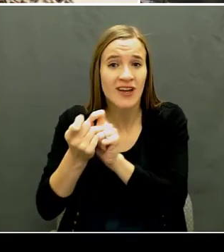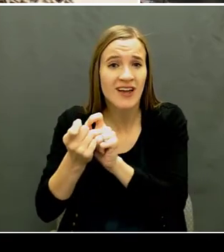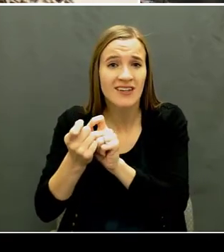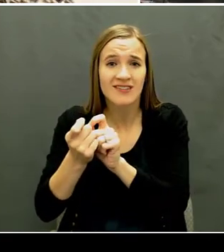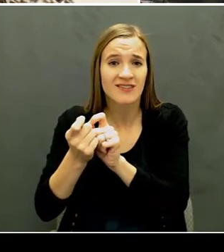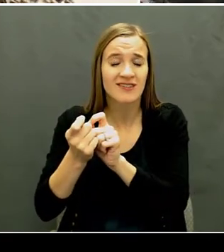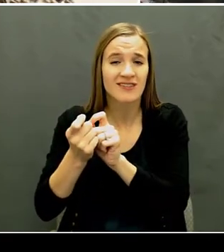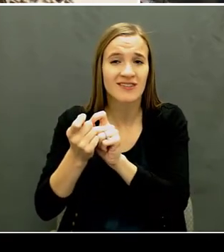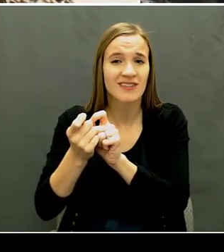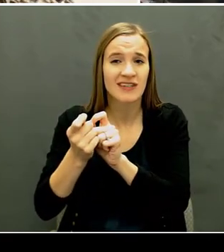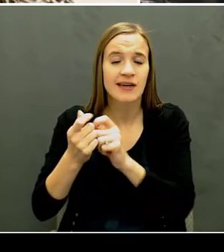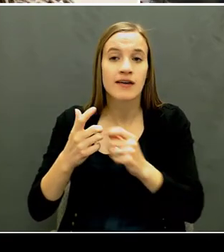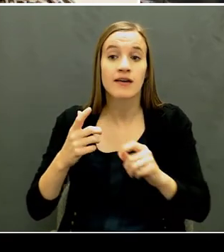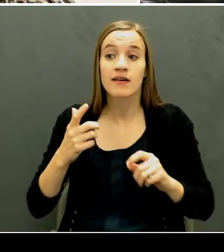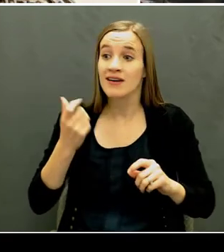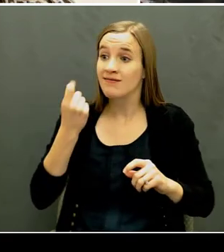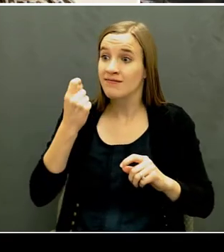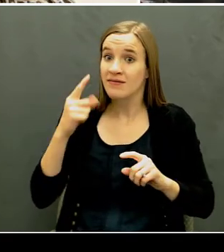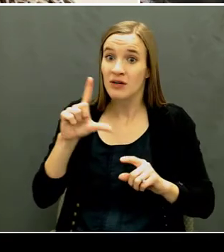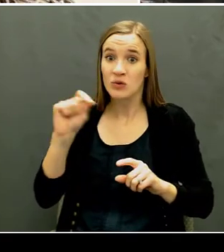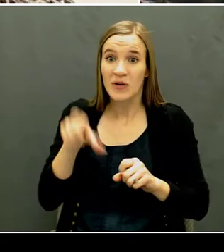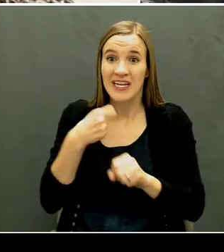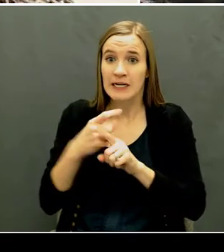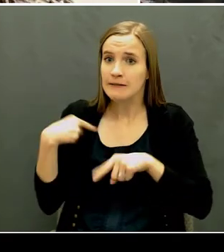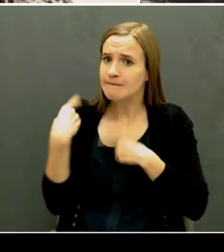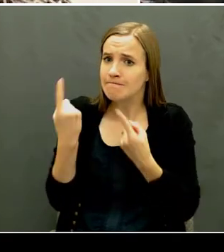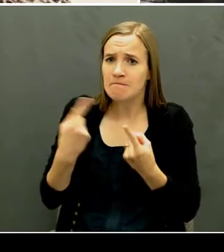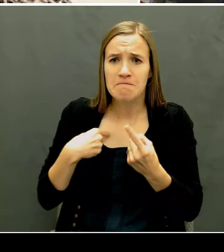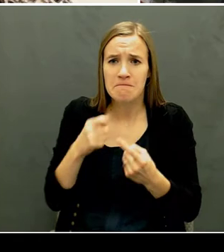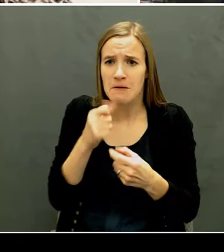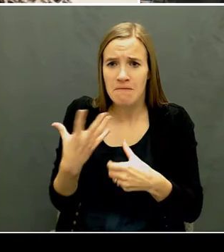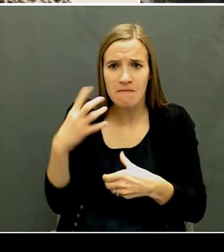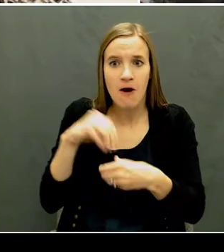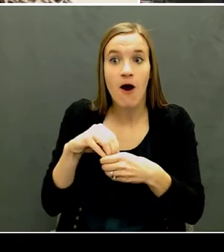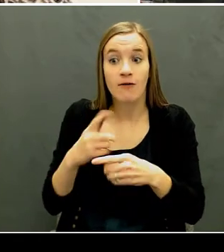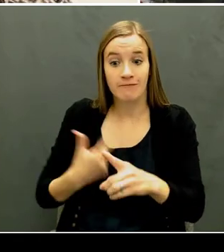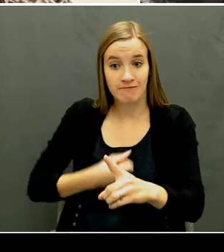personal. And then I wanted to take it personally, that's when it kind of started kicking in and then